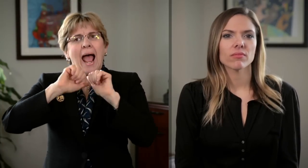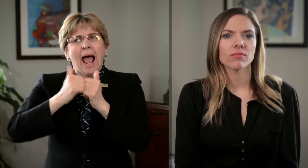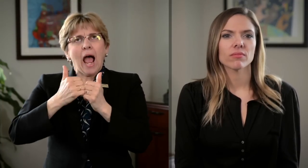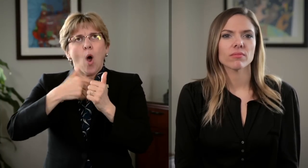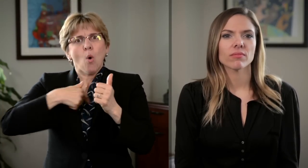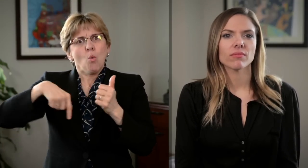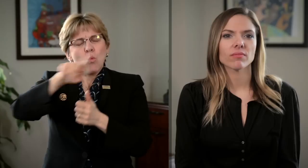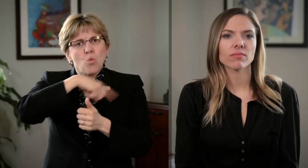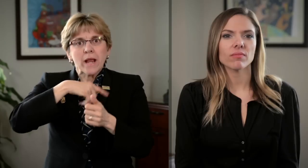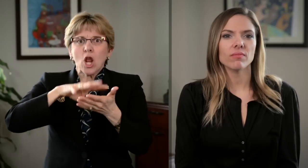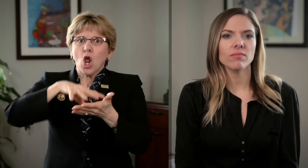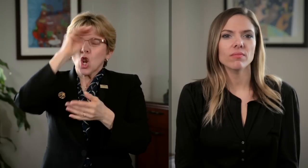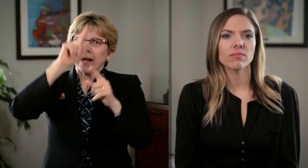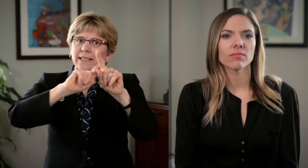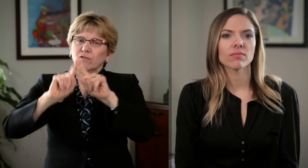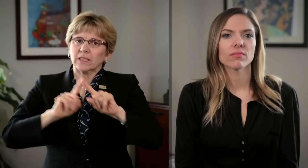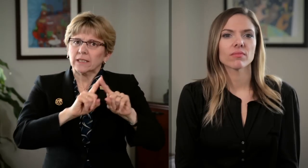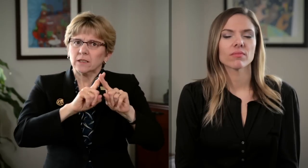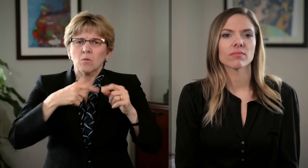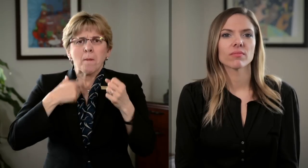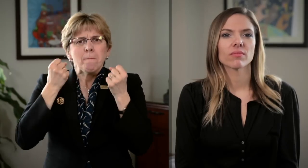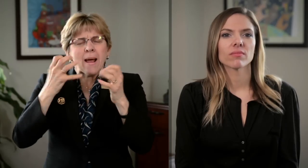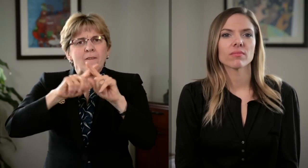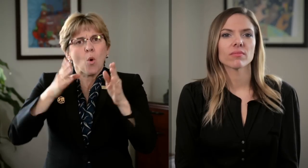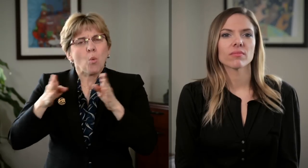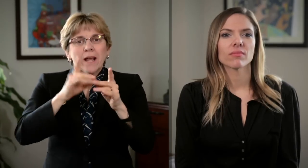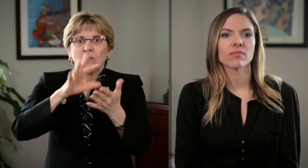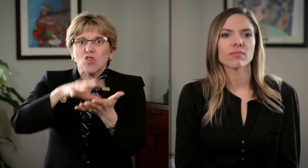And how we learn differently. We have many different ways of learning and knowing.